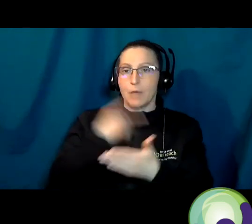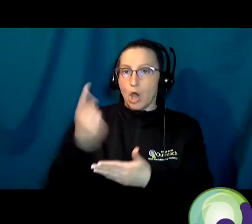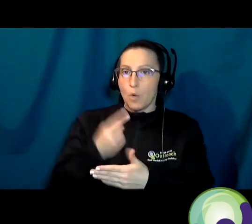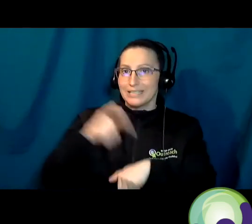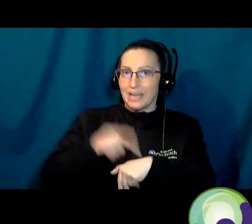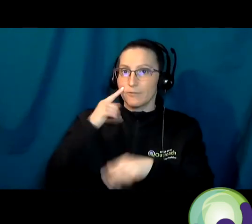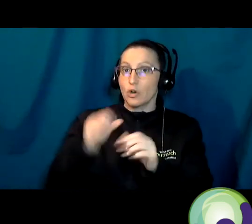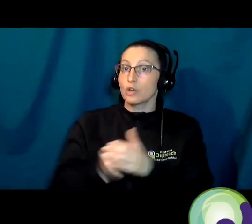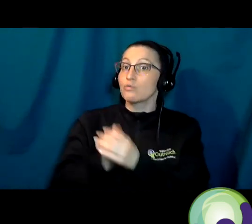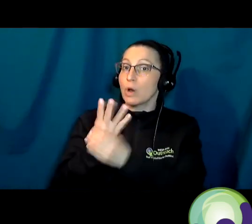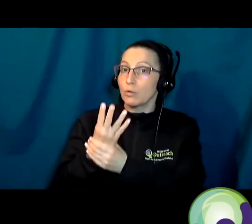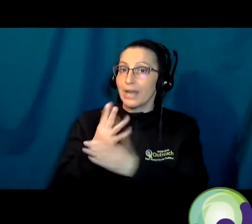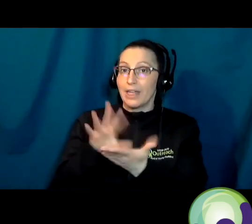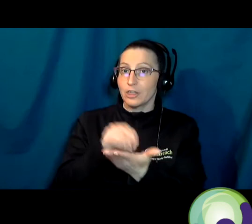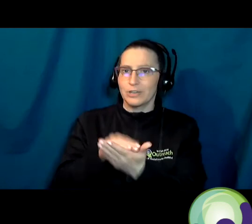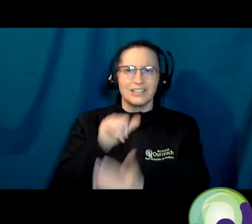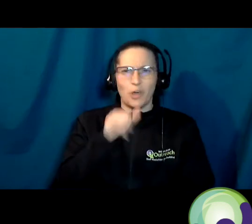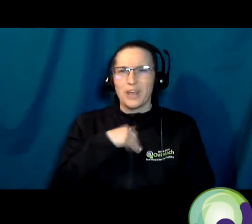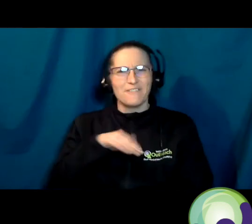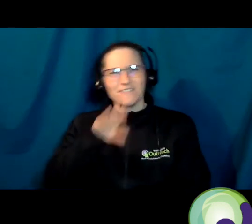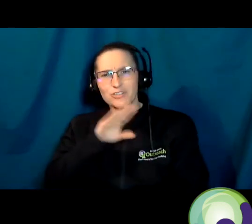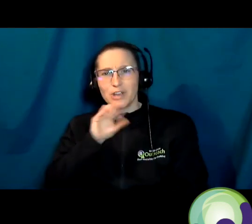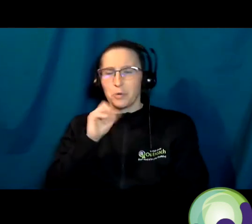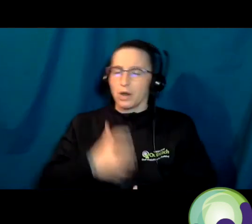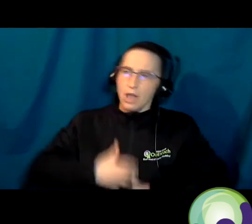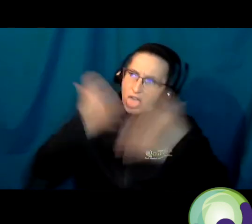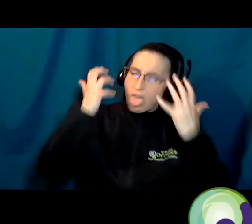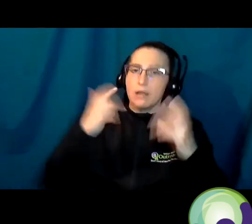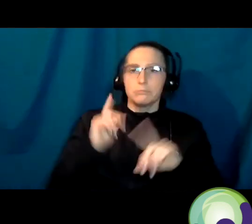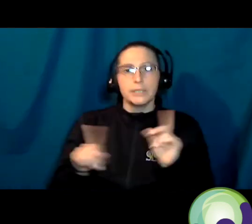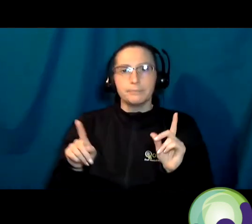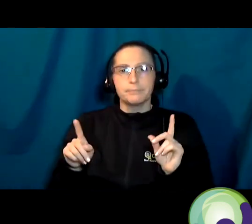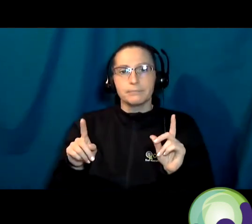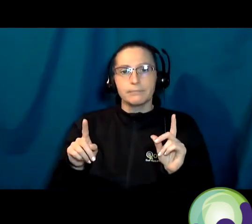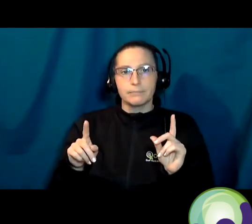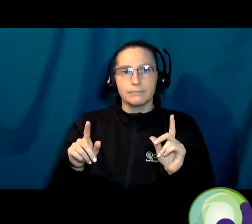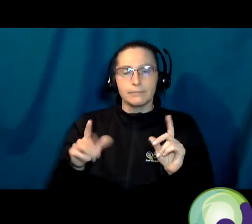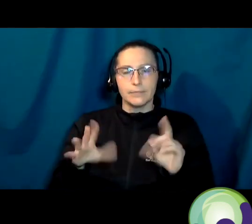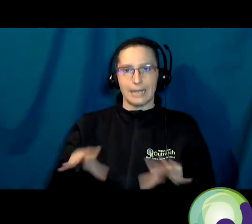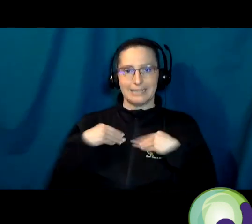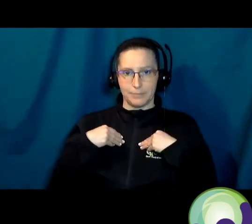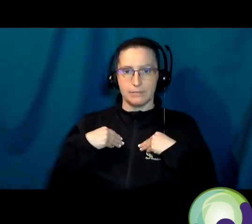for learning and to not get to get angry about it, but just sort of accept it and see how it applies.